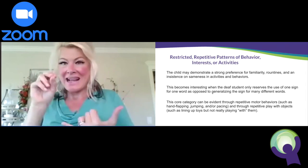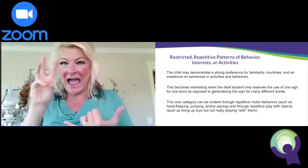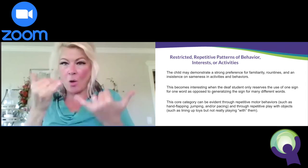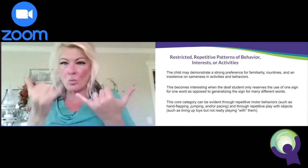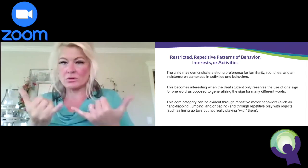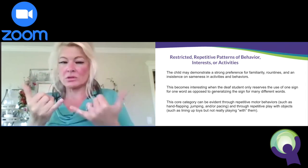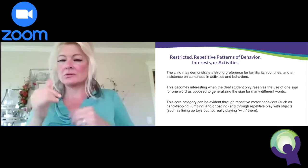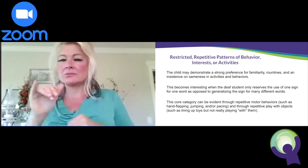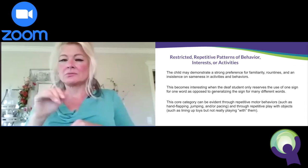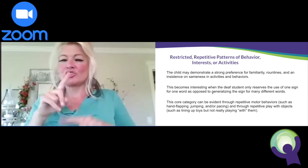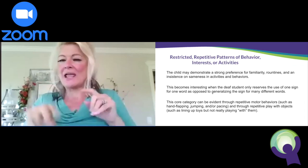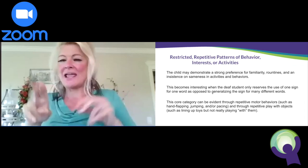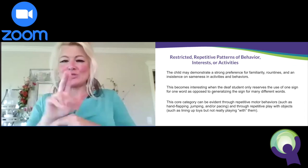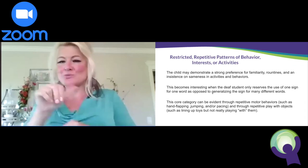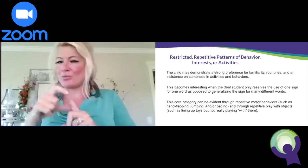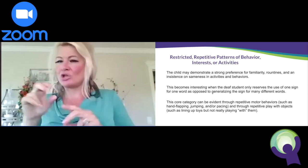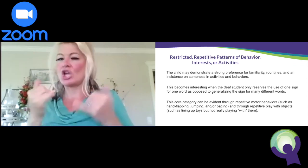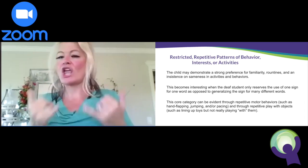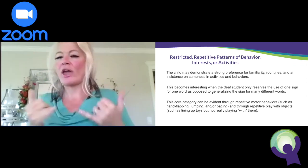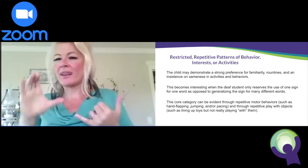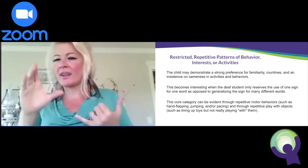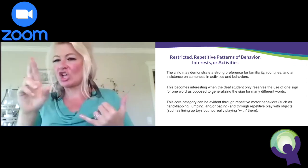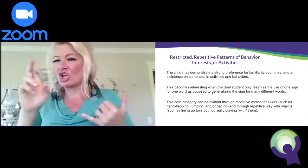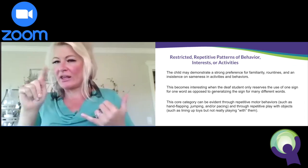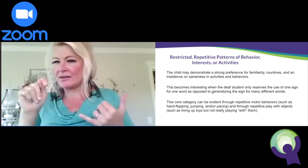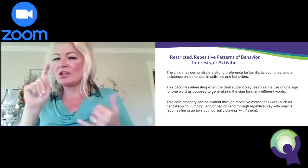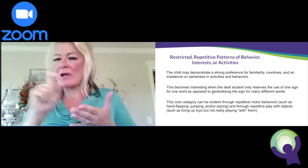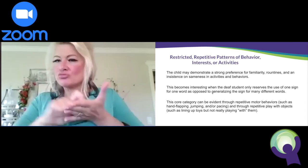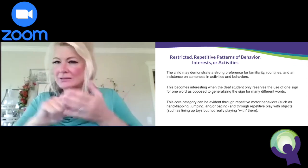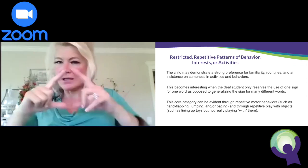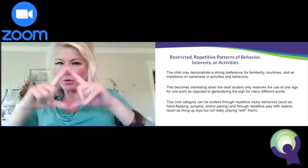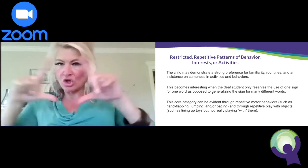such as "now". You can't use